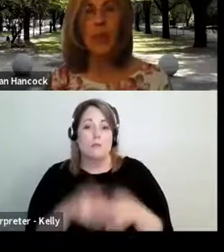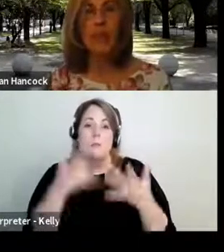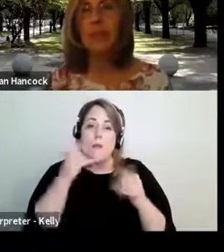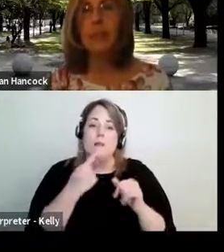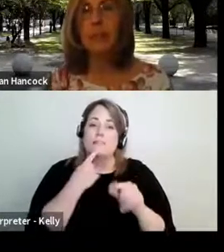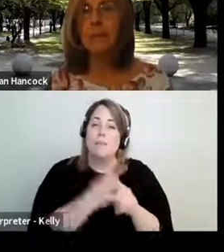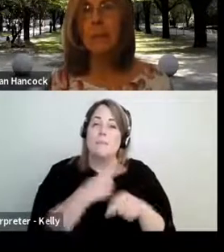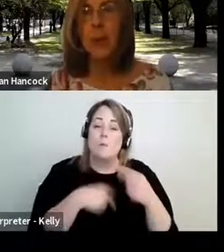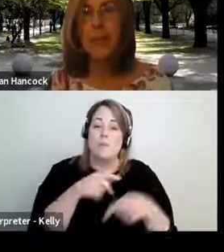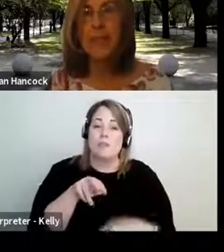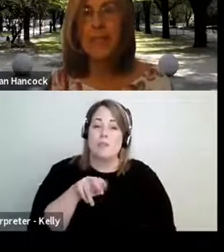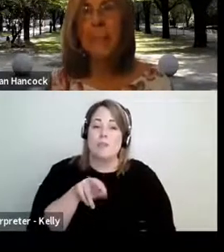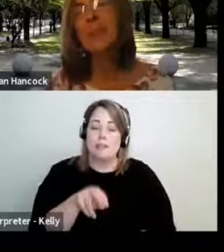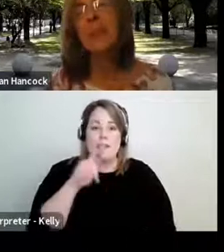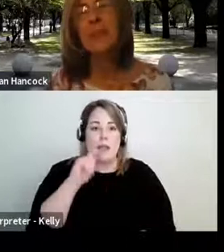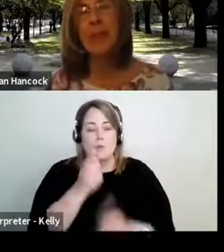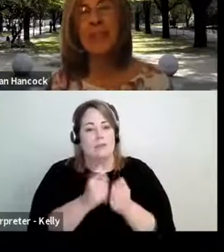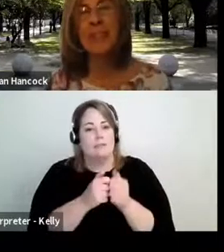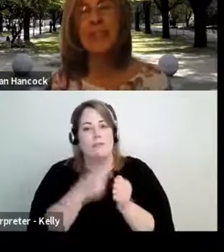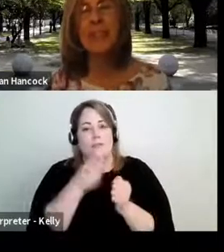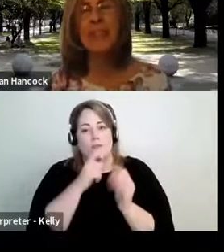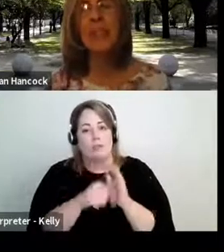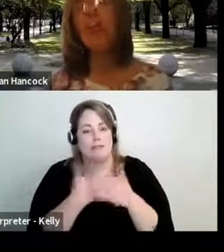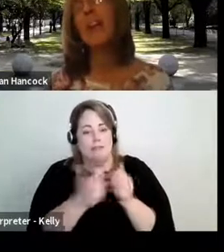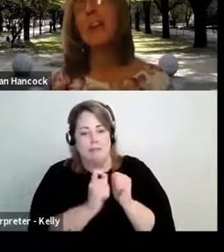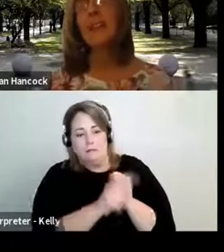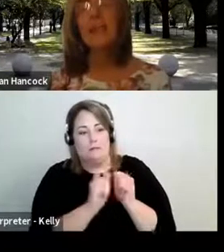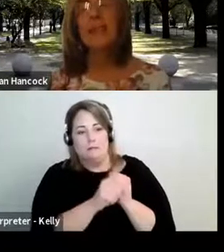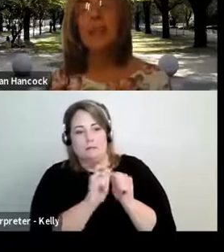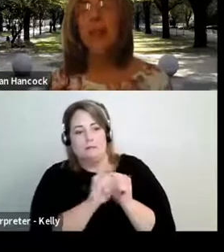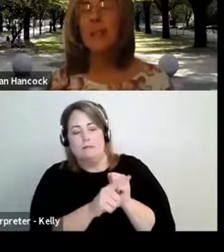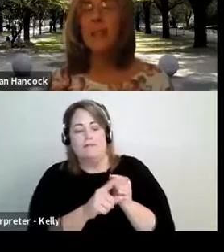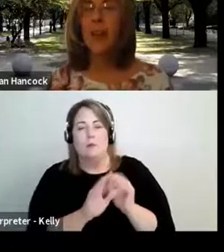texting several times a day to the participation assistant. So, you know, some boundaries around